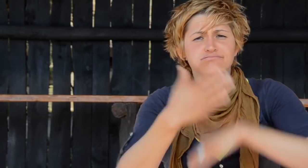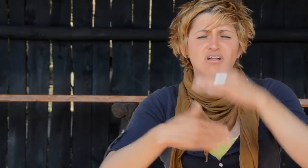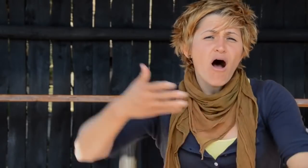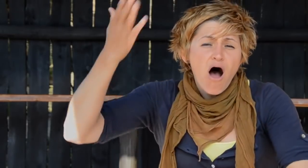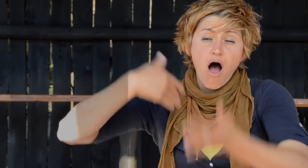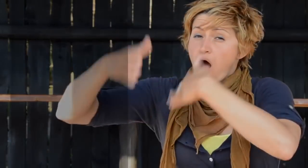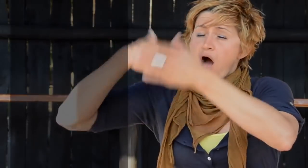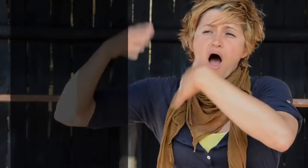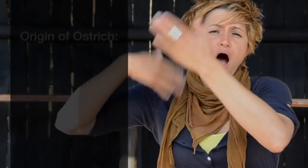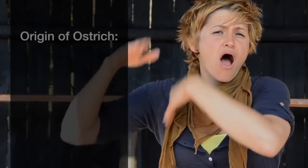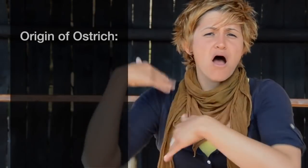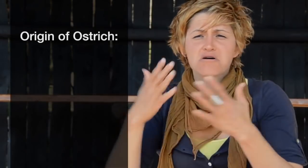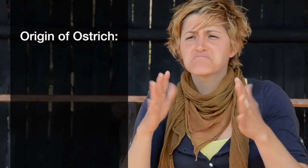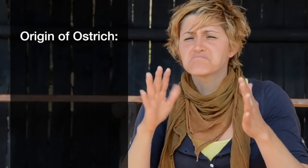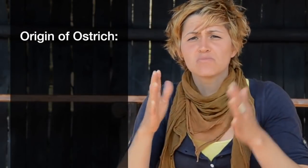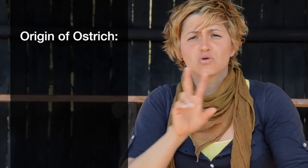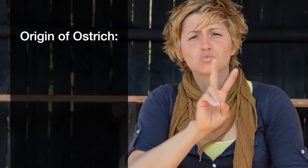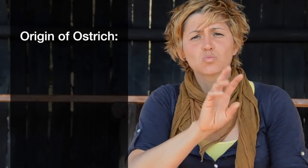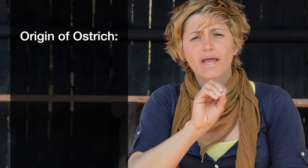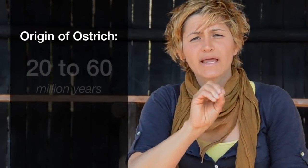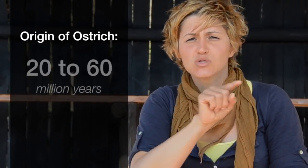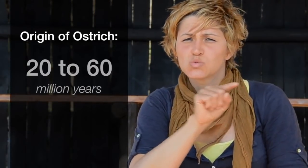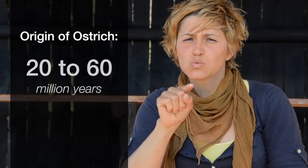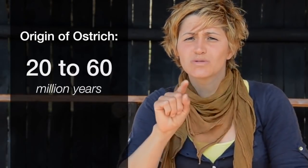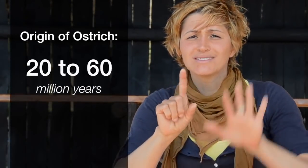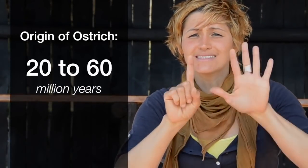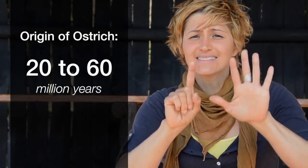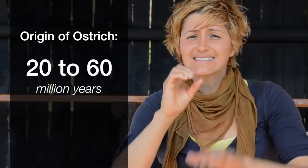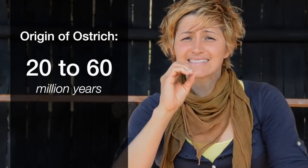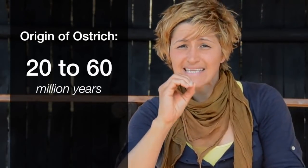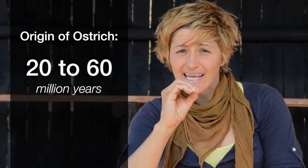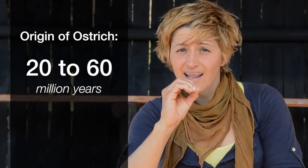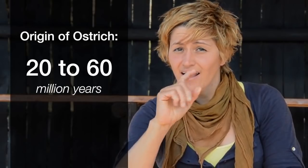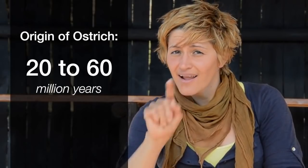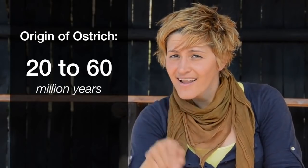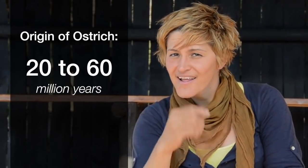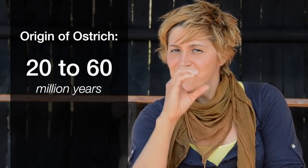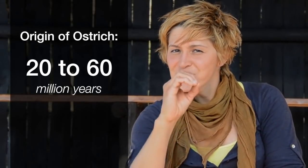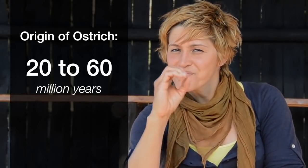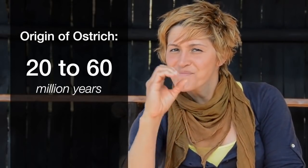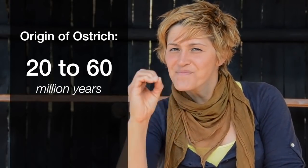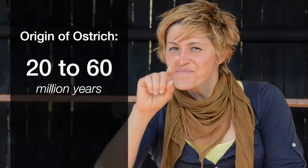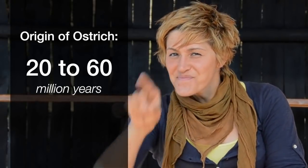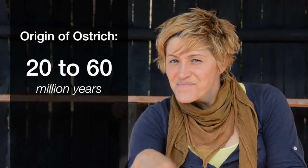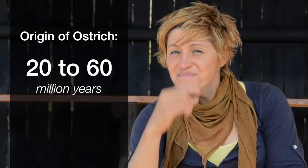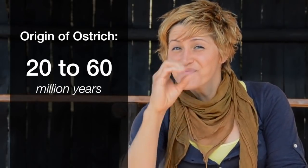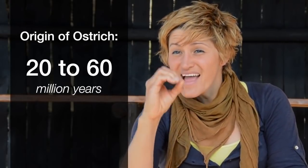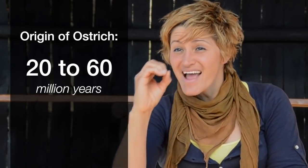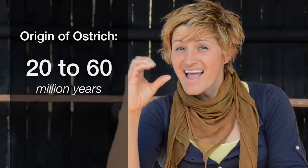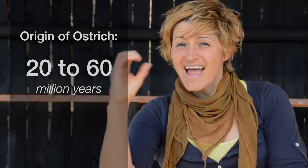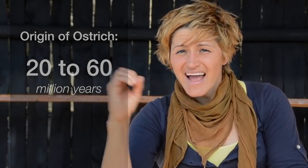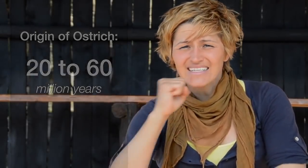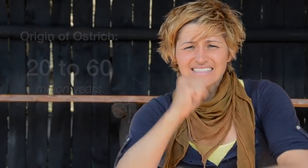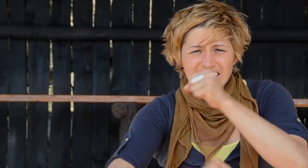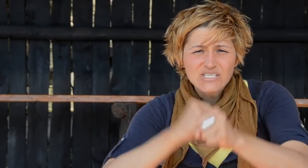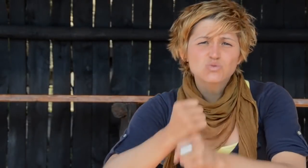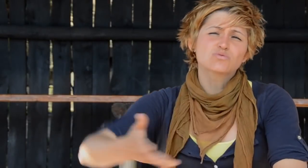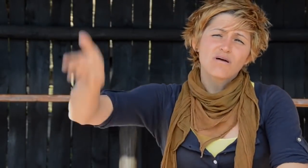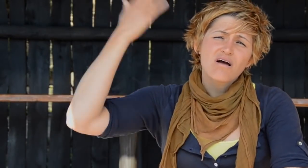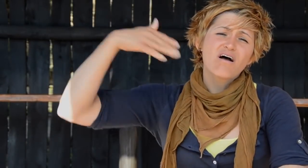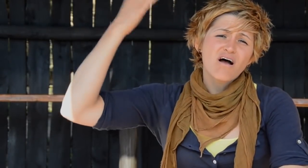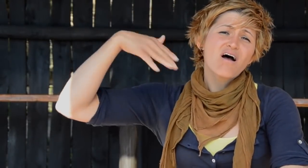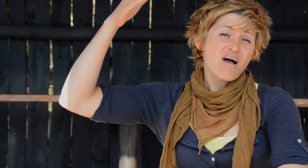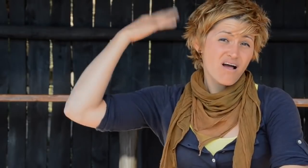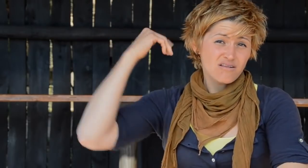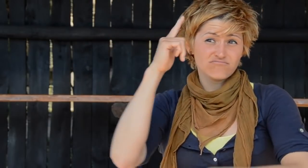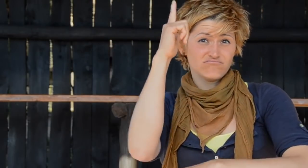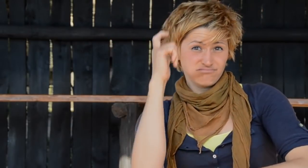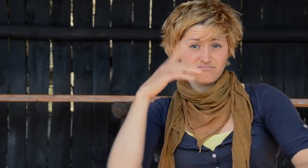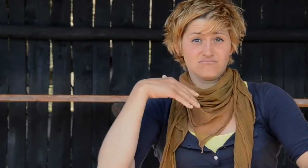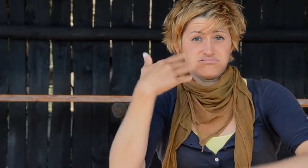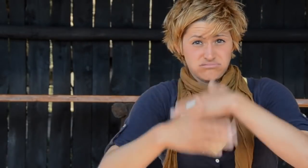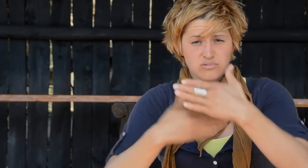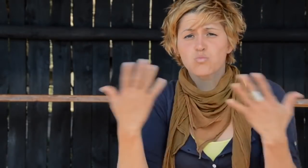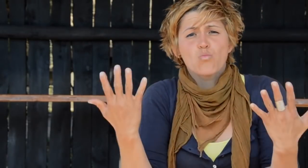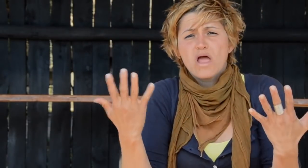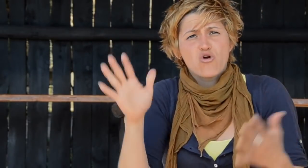originating about 20 to 60 million years ago.